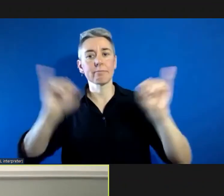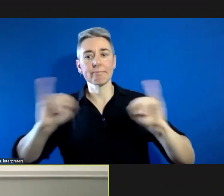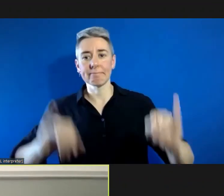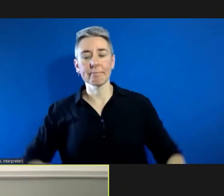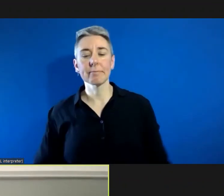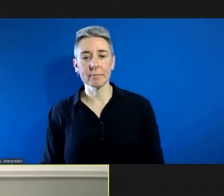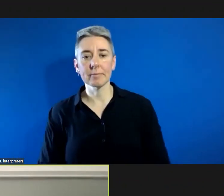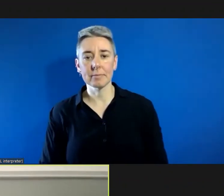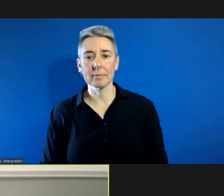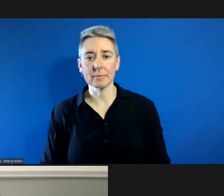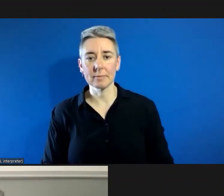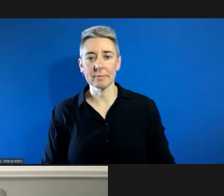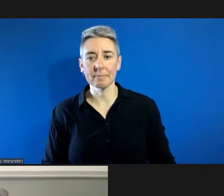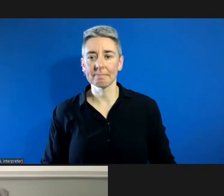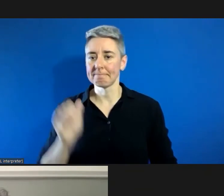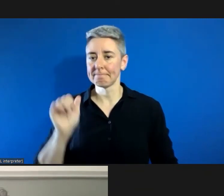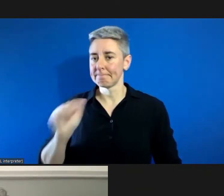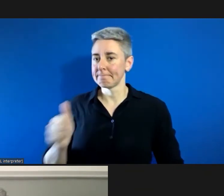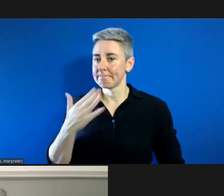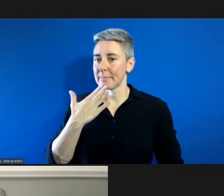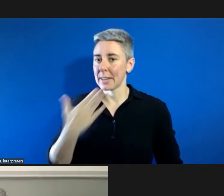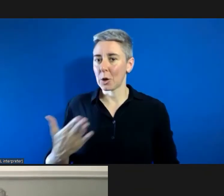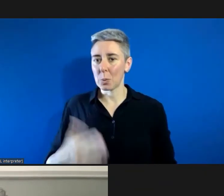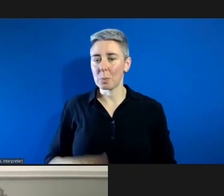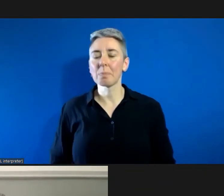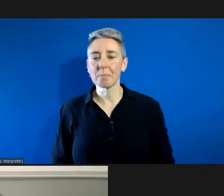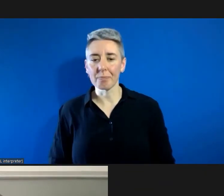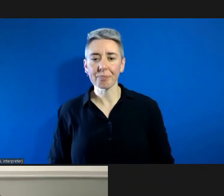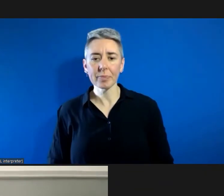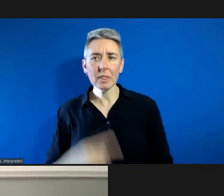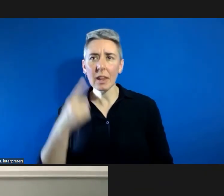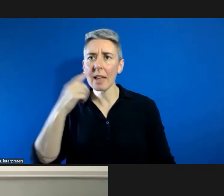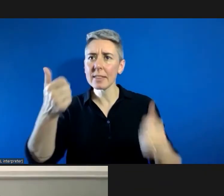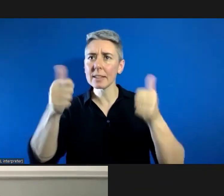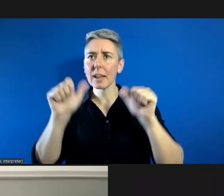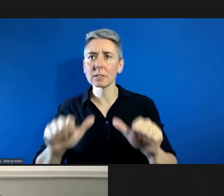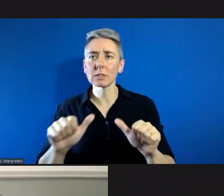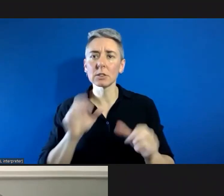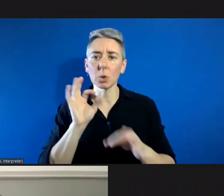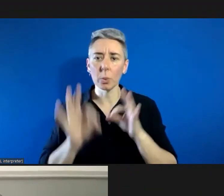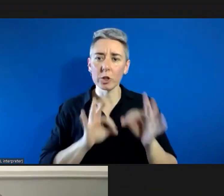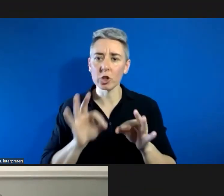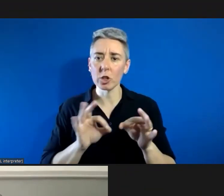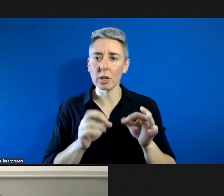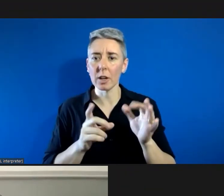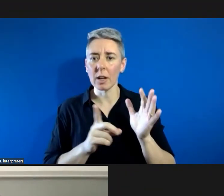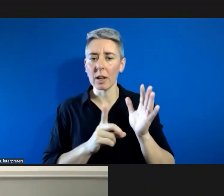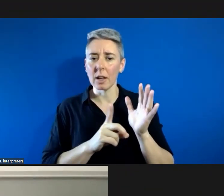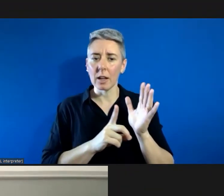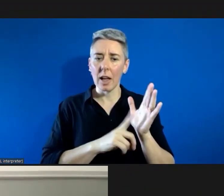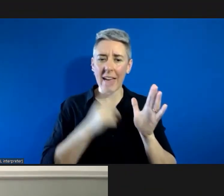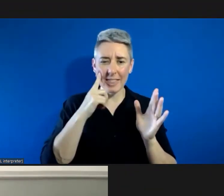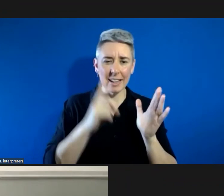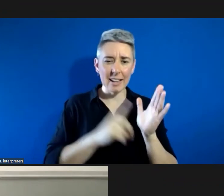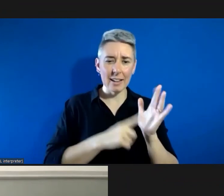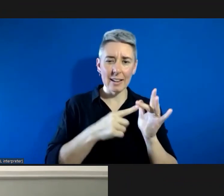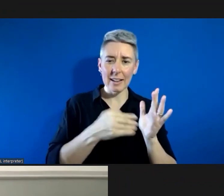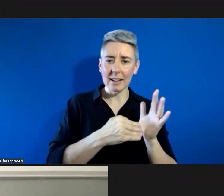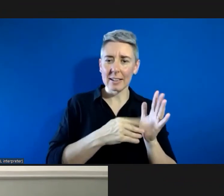Alice: Thank you, Atif. I think the next question, if Lizzie and Stephanie you might have some answers for this.